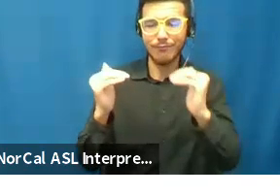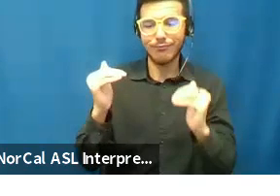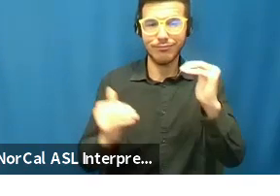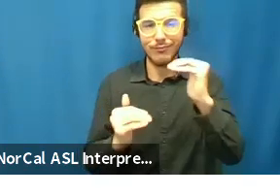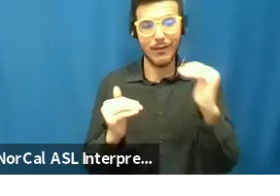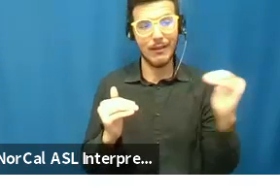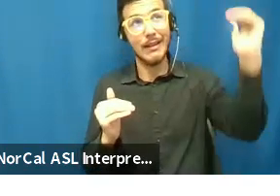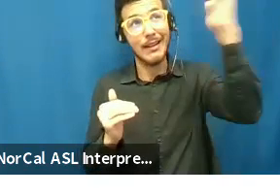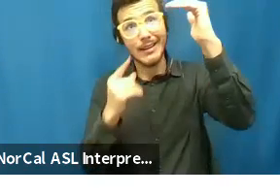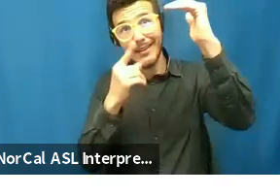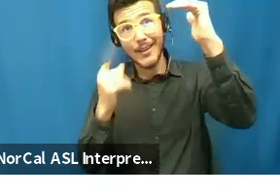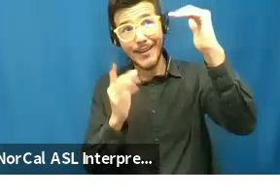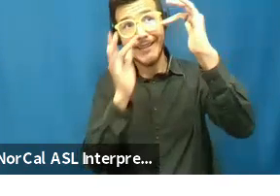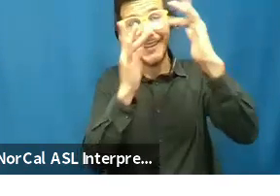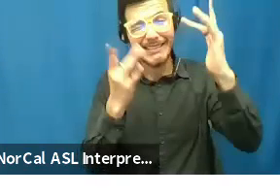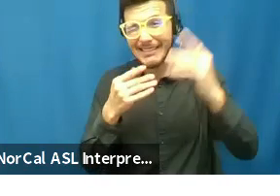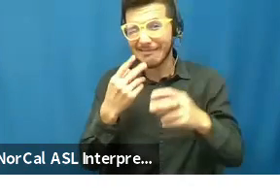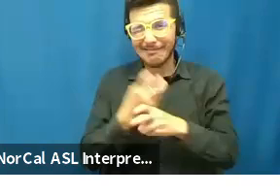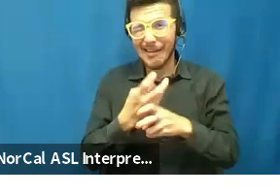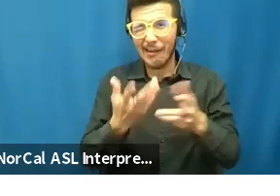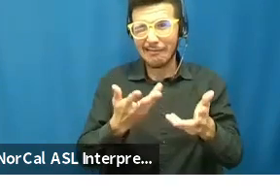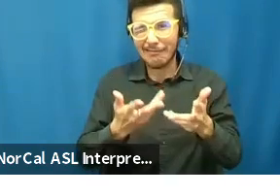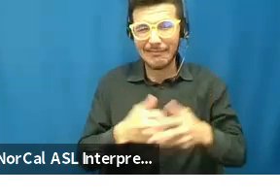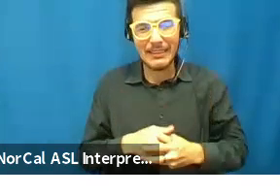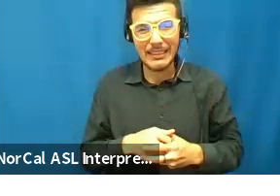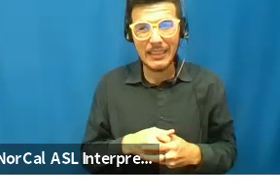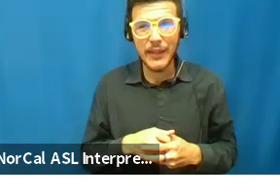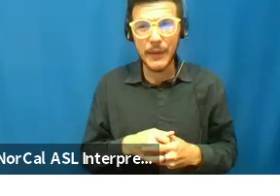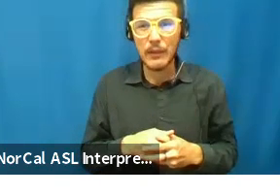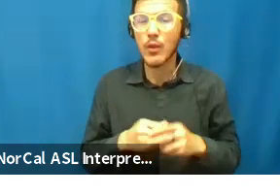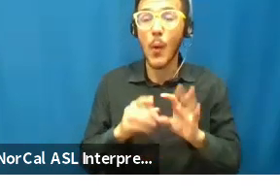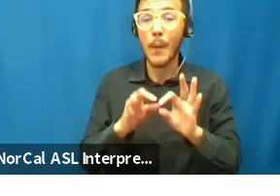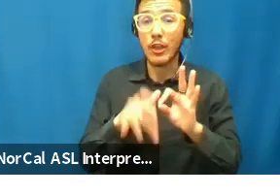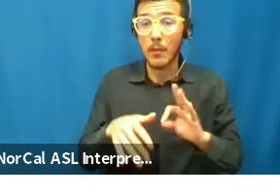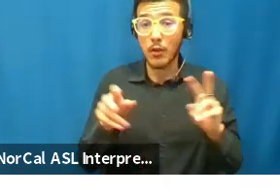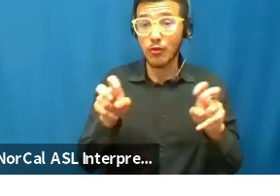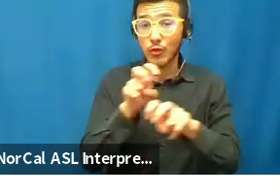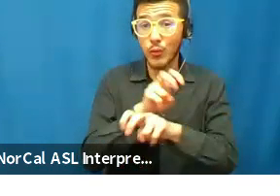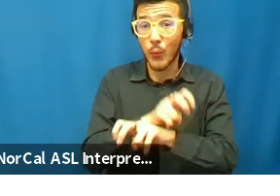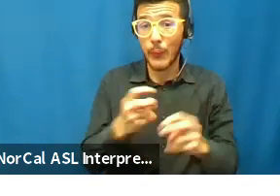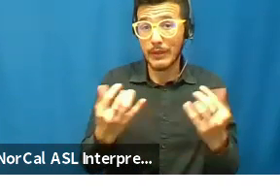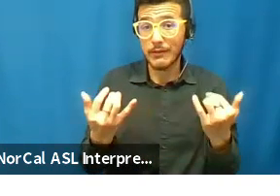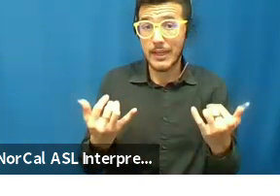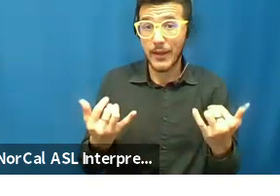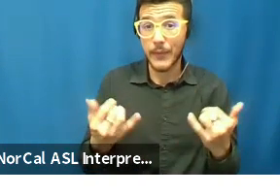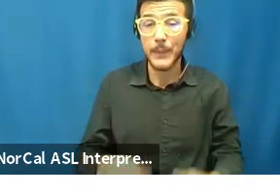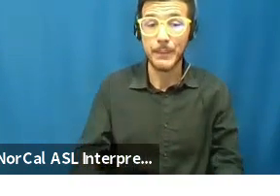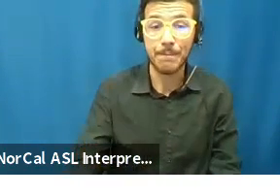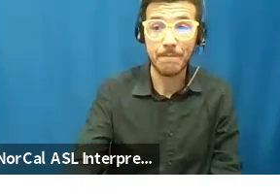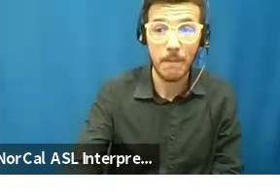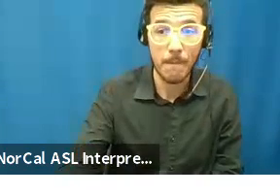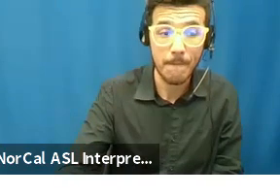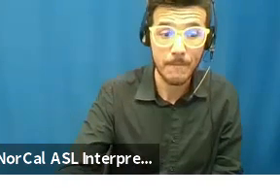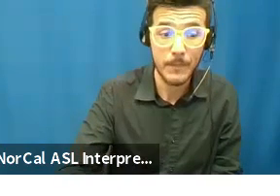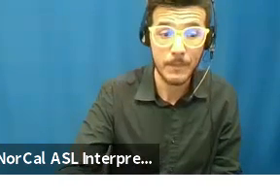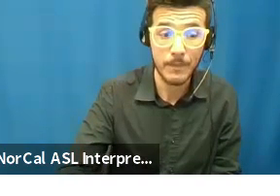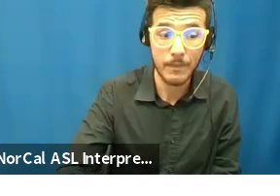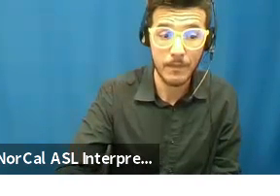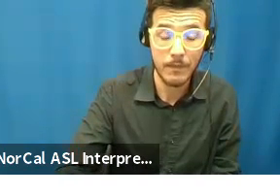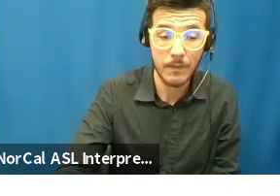though, say that it was helpful when their legal team was backing them up when the ADA